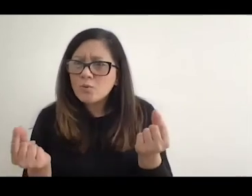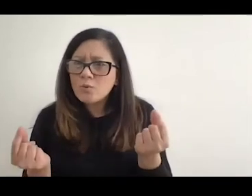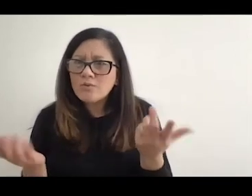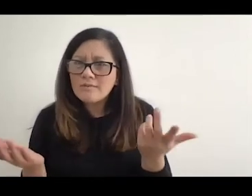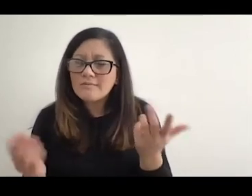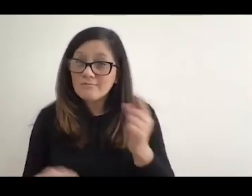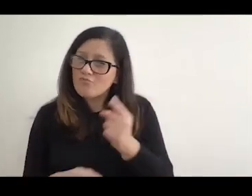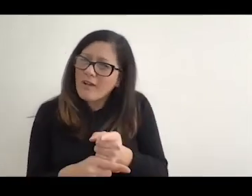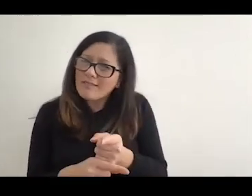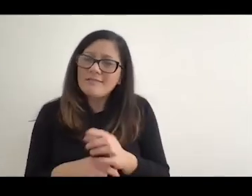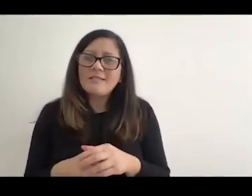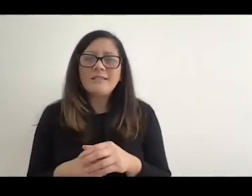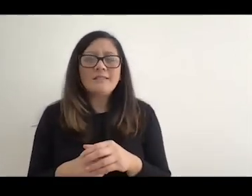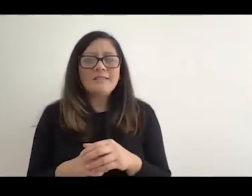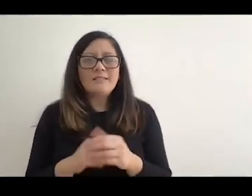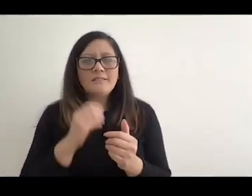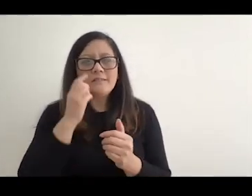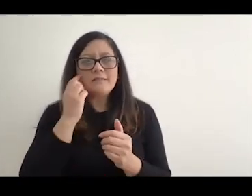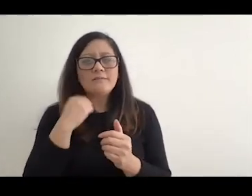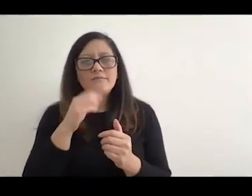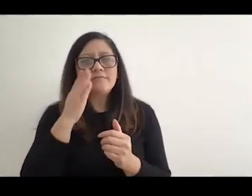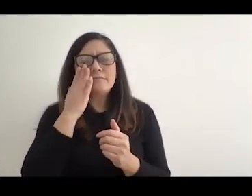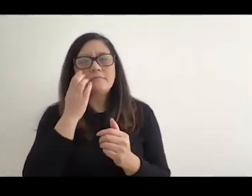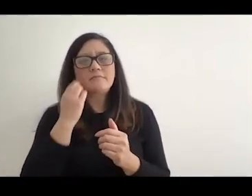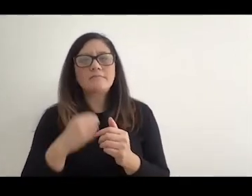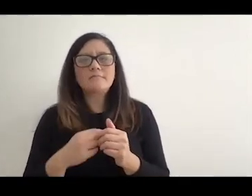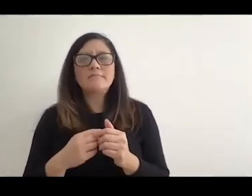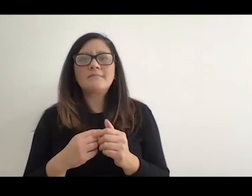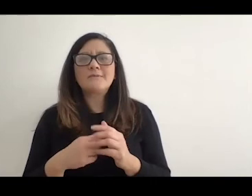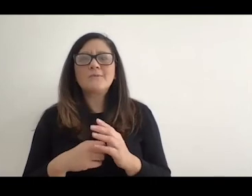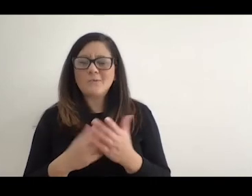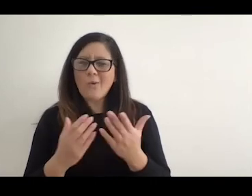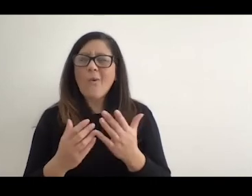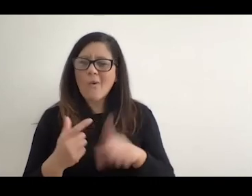Right so. That's when I started saying